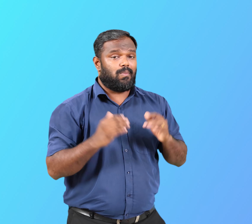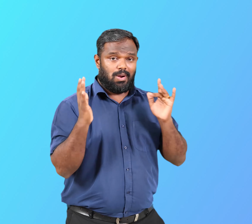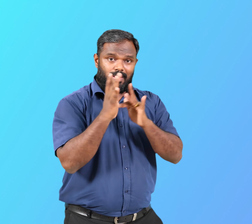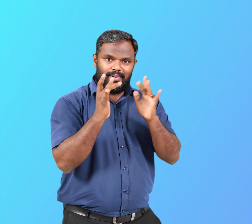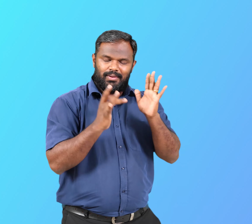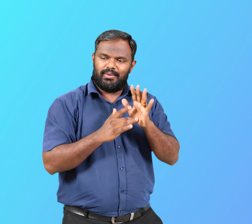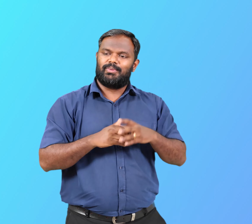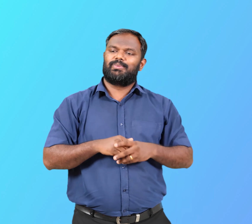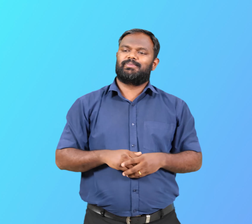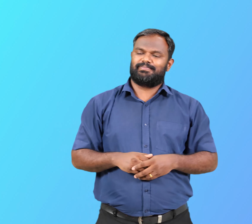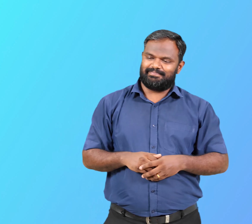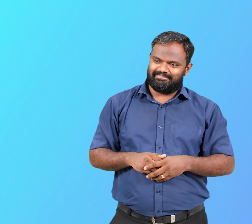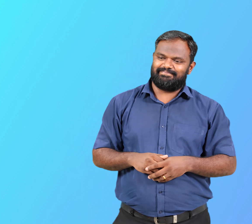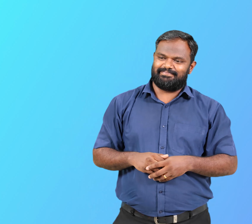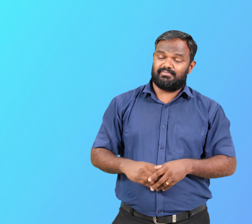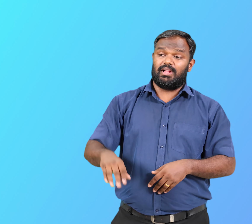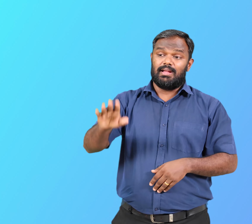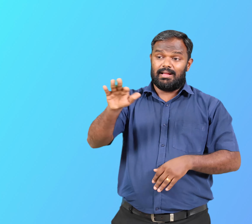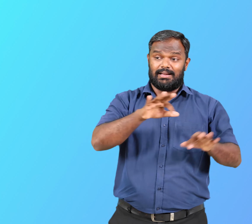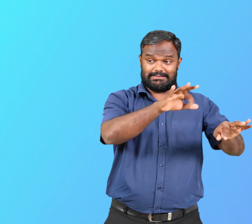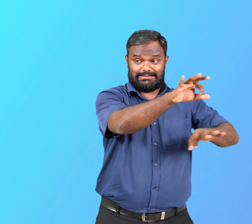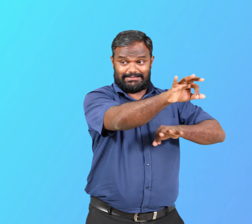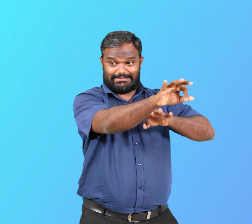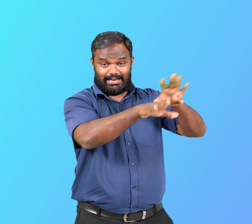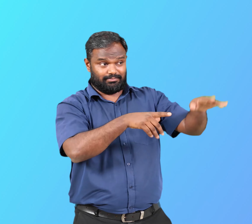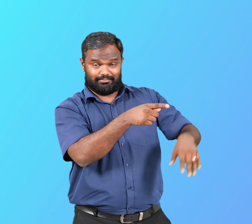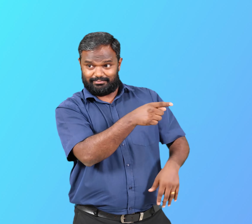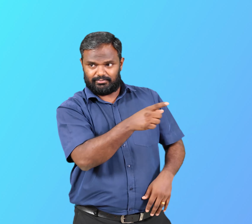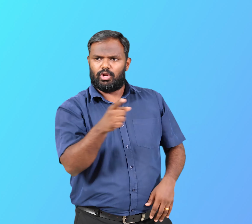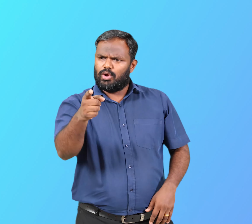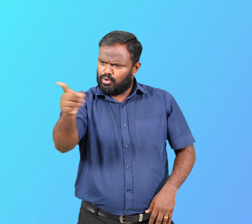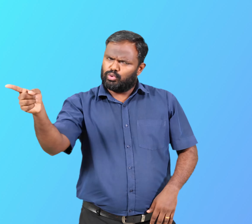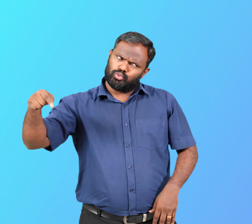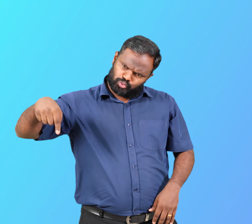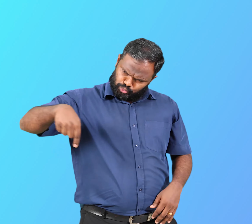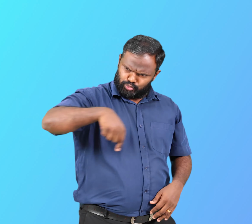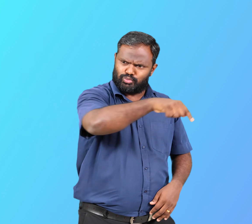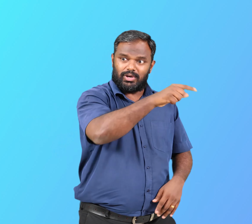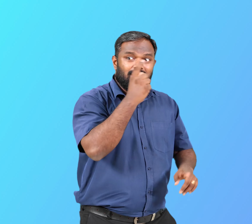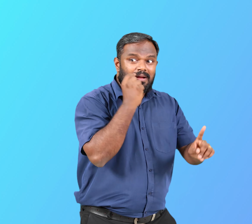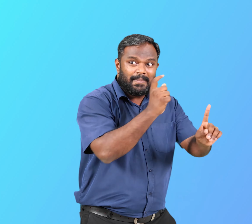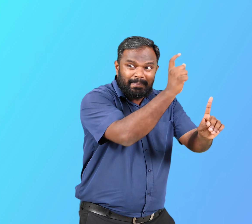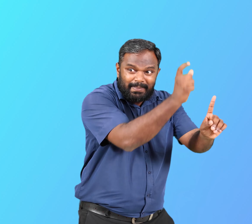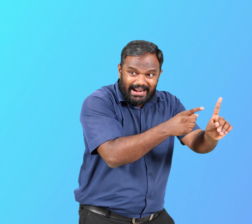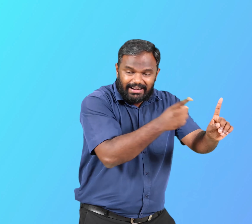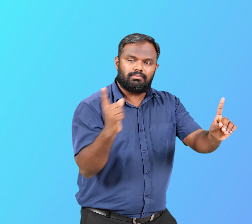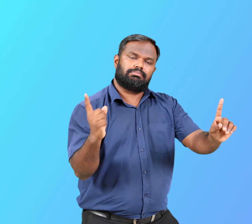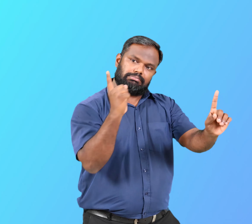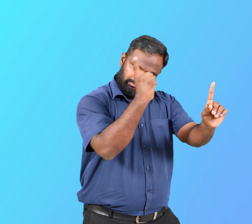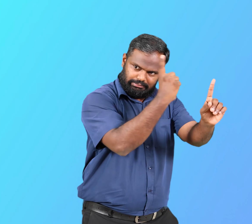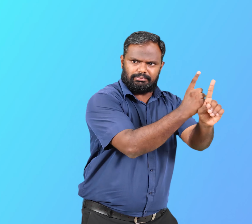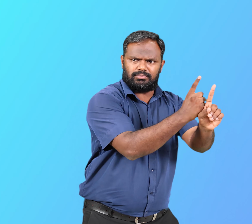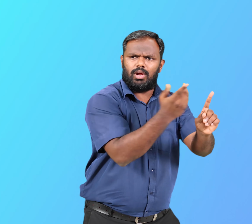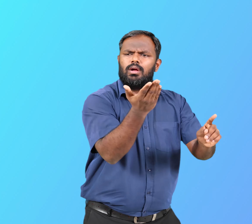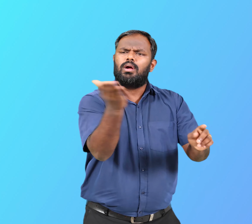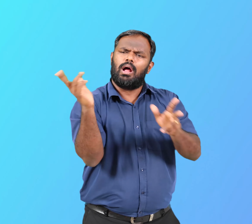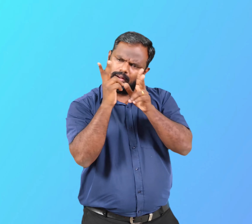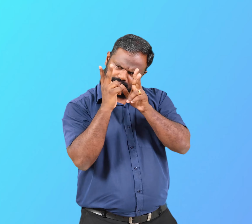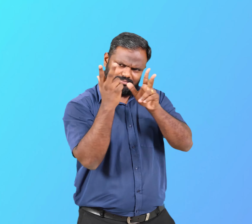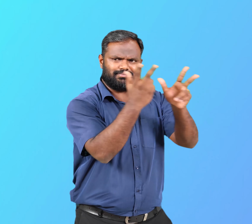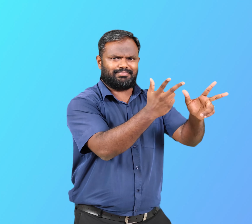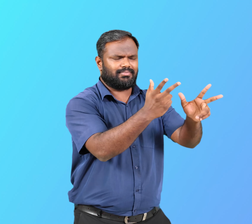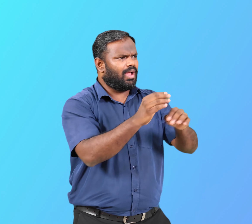Jesus answered, “Go into the city. Go to a man I know.